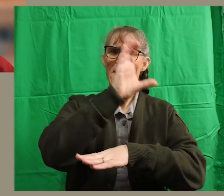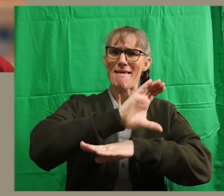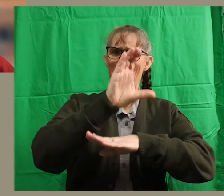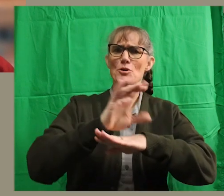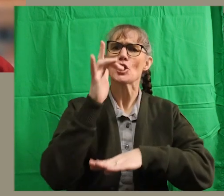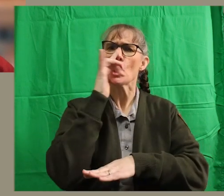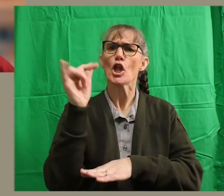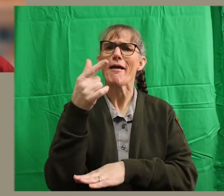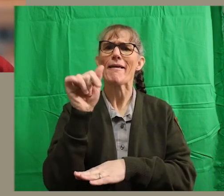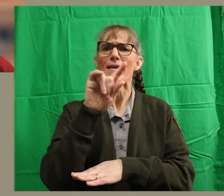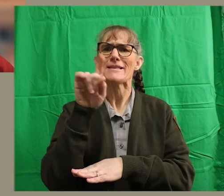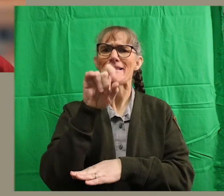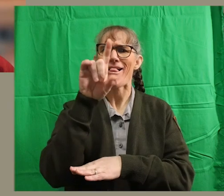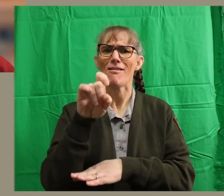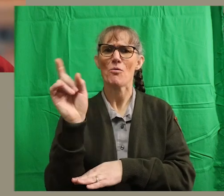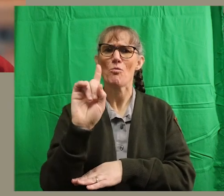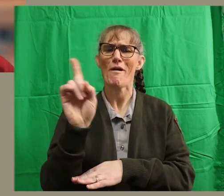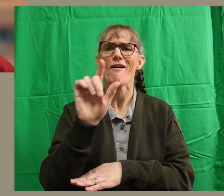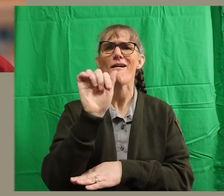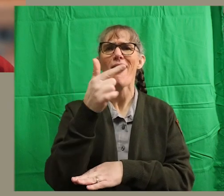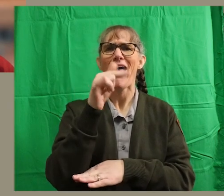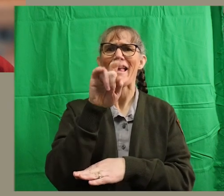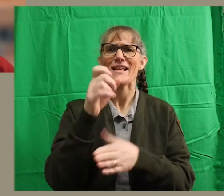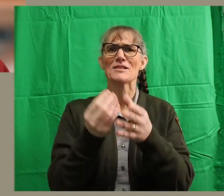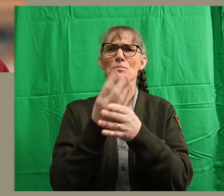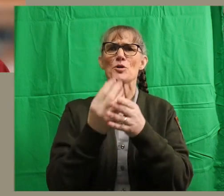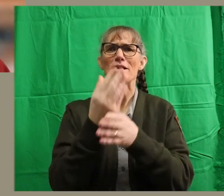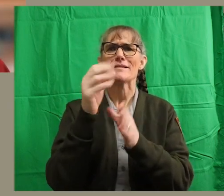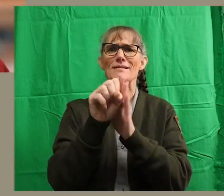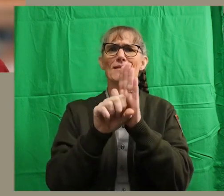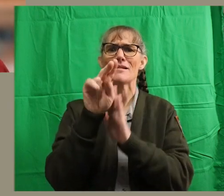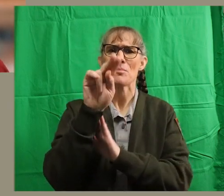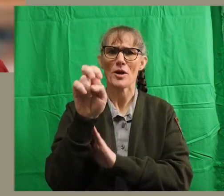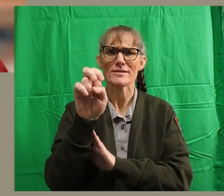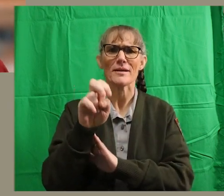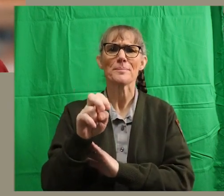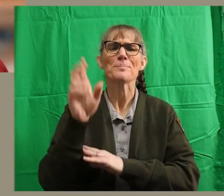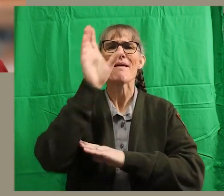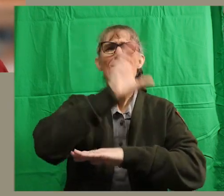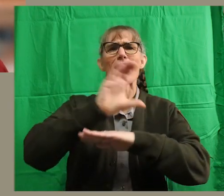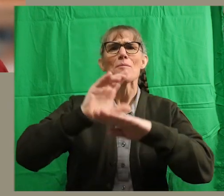The Gazelle-like Camels of Agate Springs, Nebraska." Typically when we think of camels,